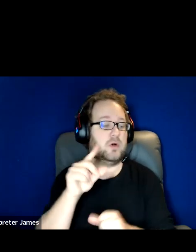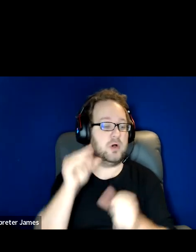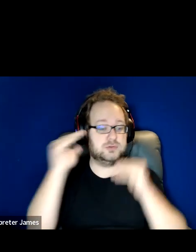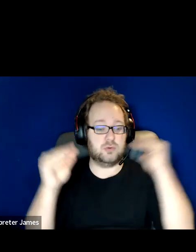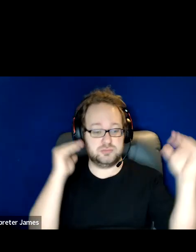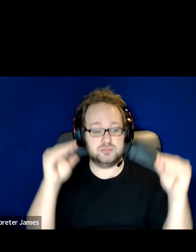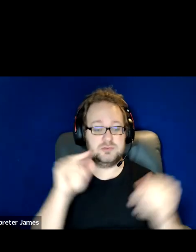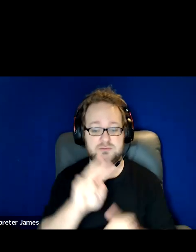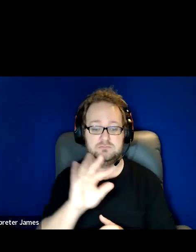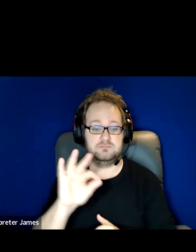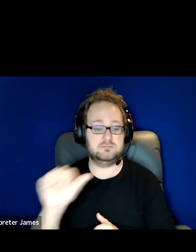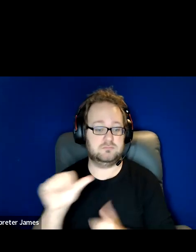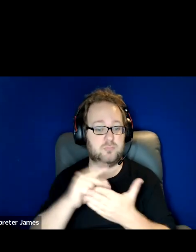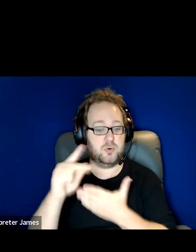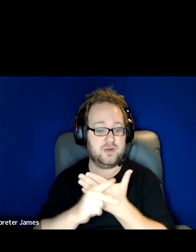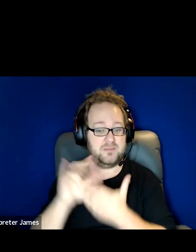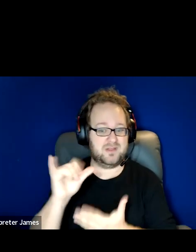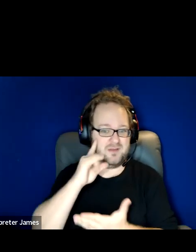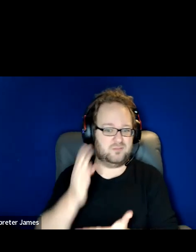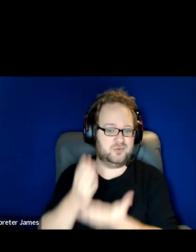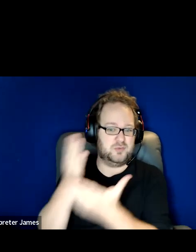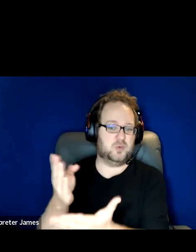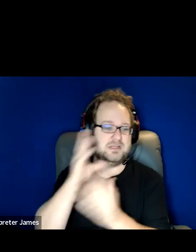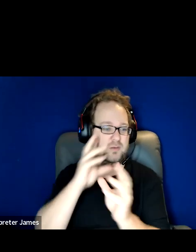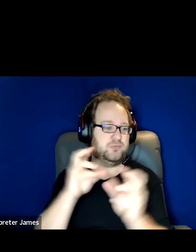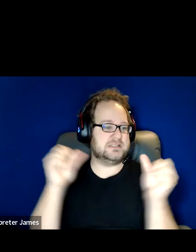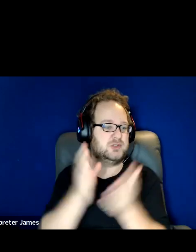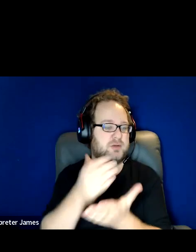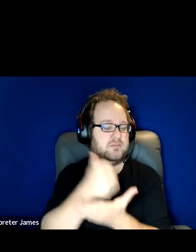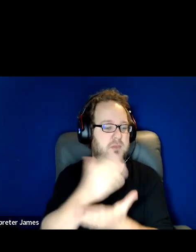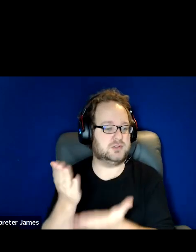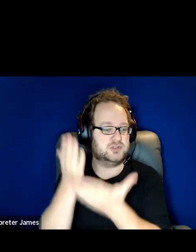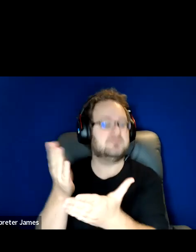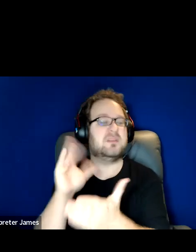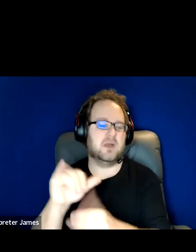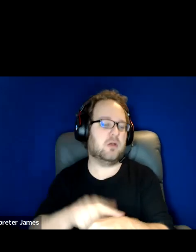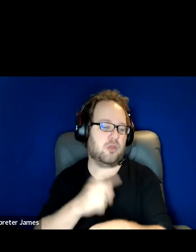proposed in the 2024 presidential budget, would be a long-term solution to ensure that all adults have access to